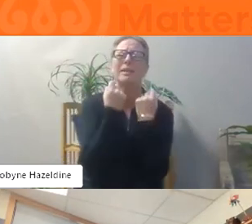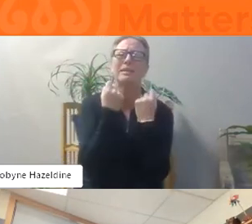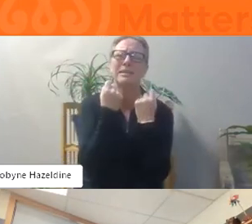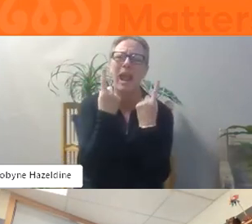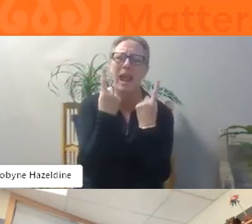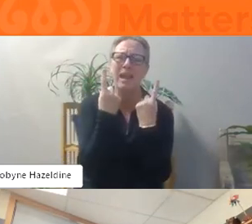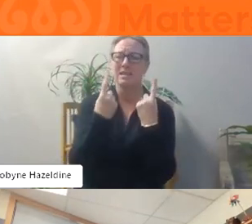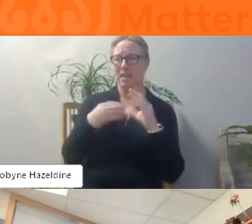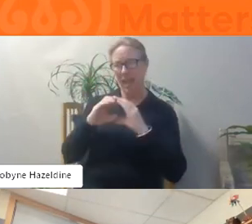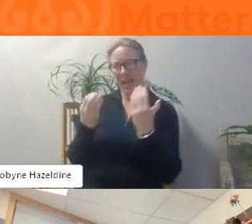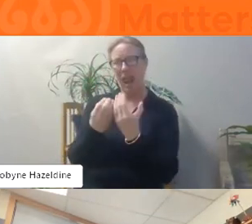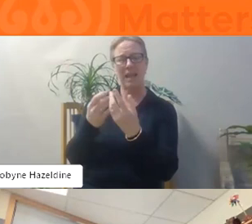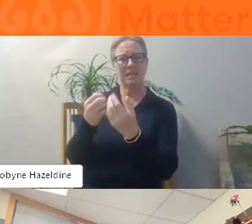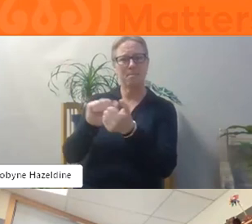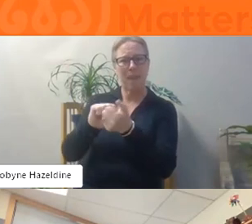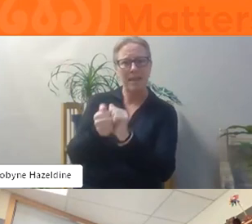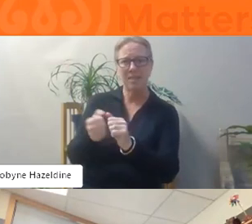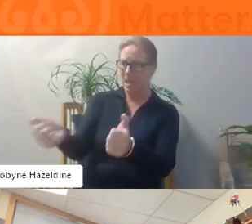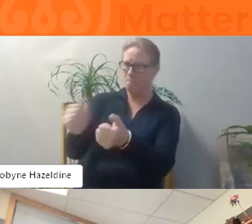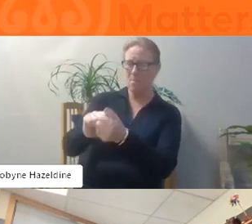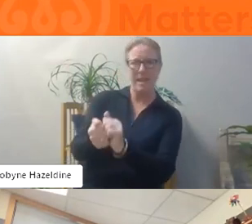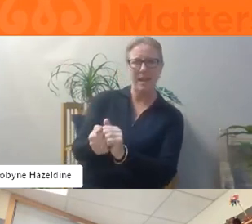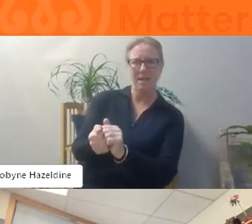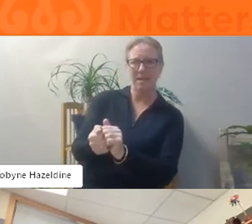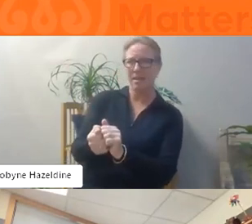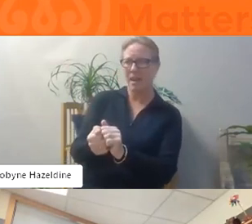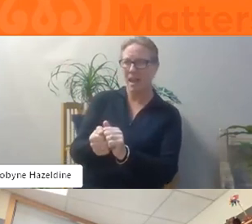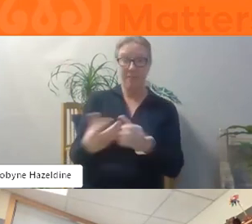their peer. And if they are part of that quality communication then